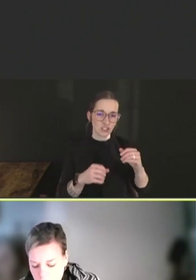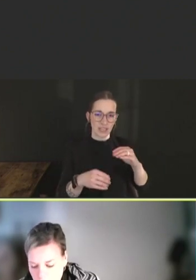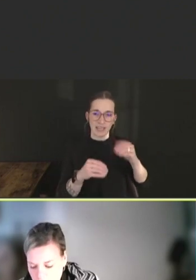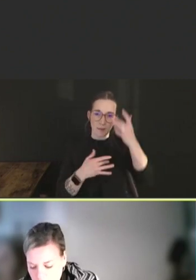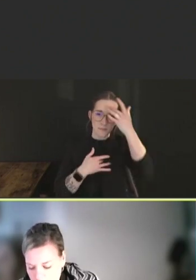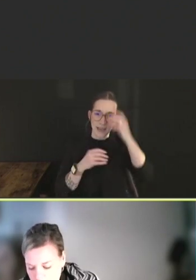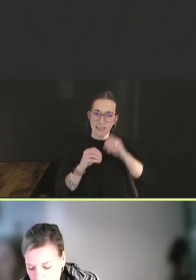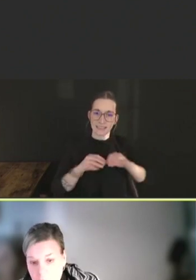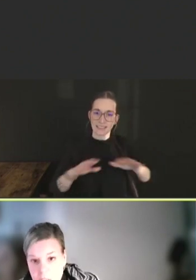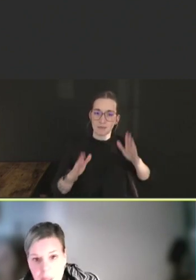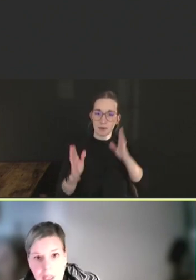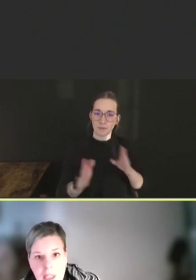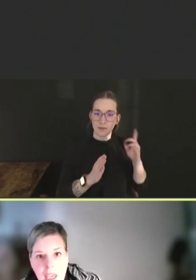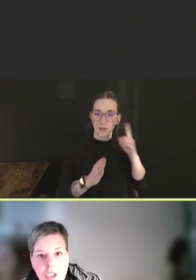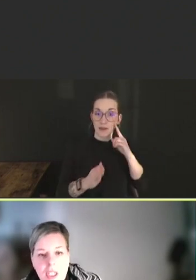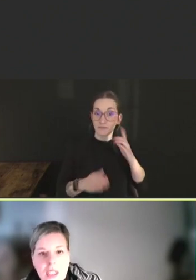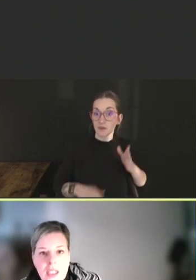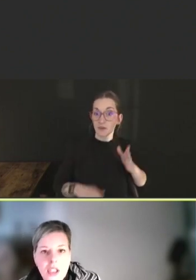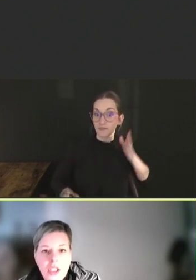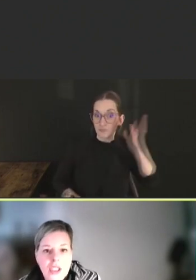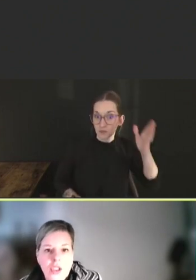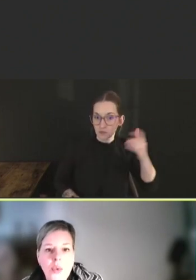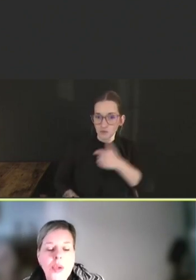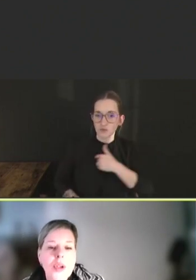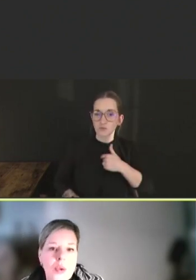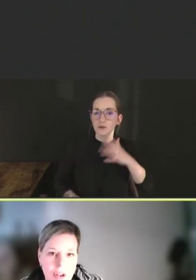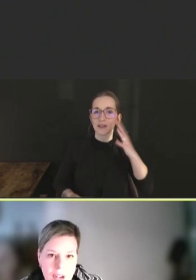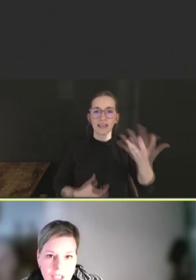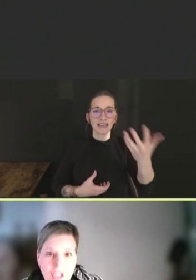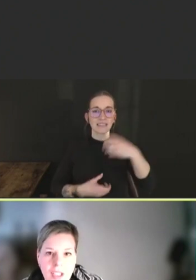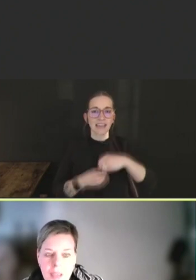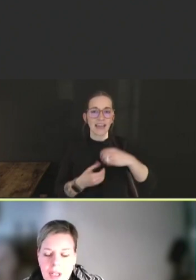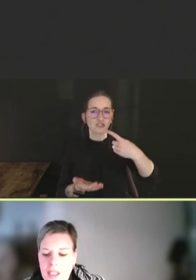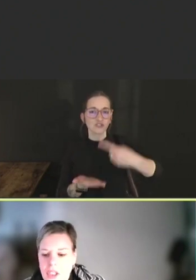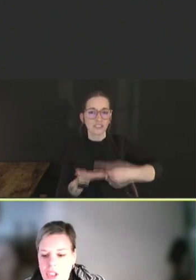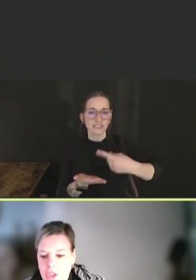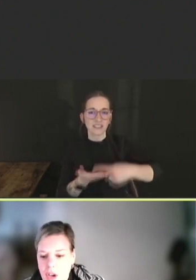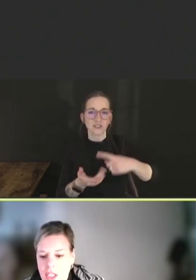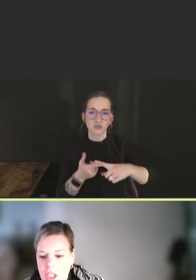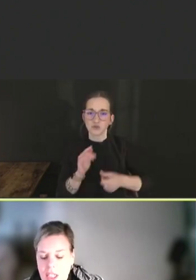We are going to be engaging in discussions to renew our national immunization strategy,